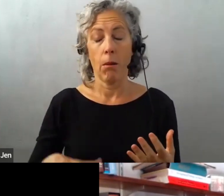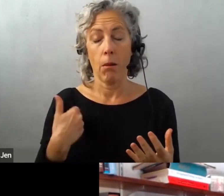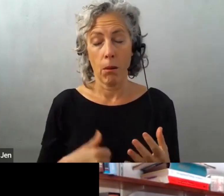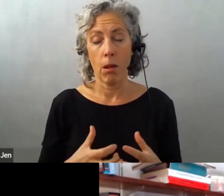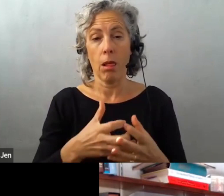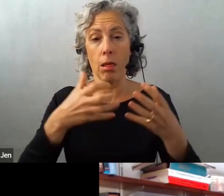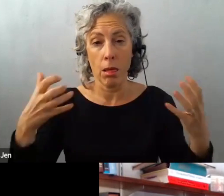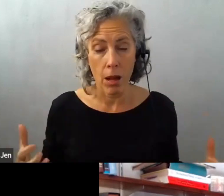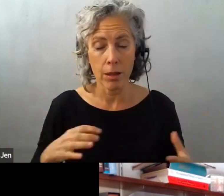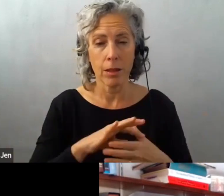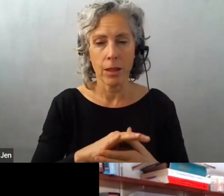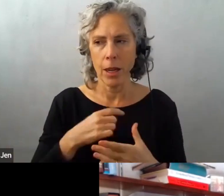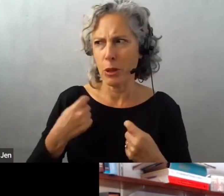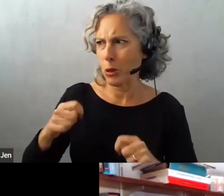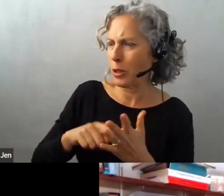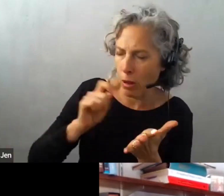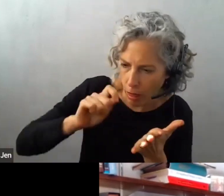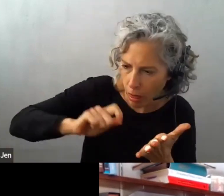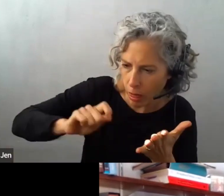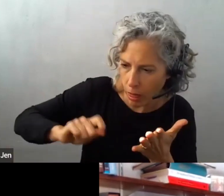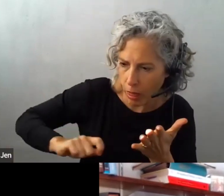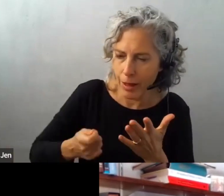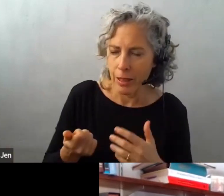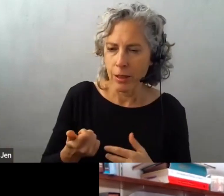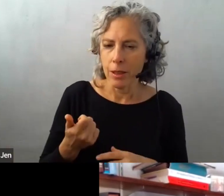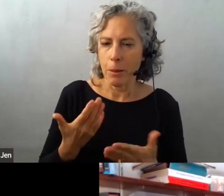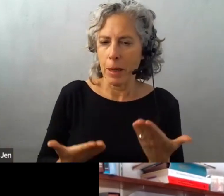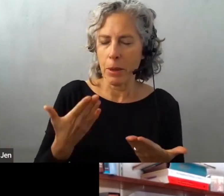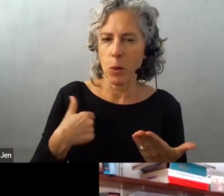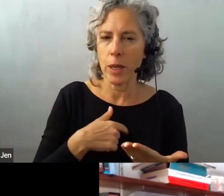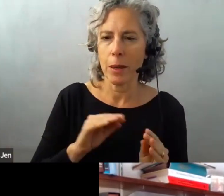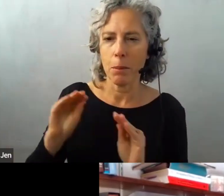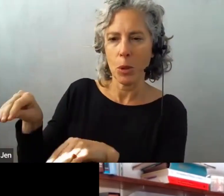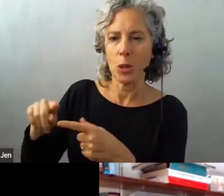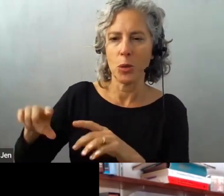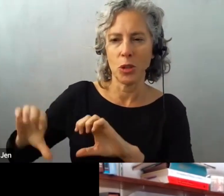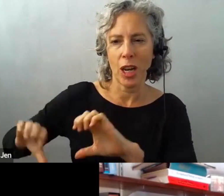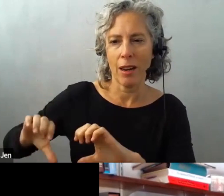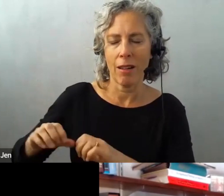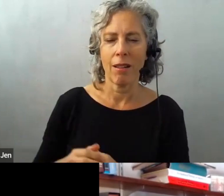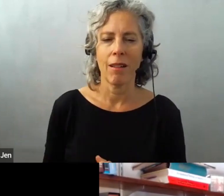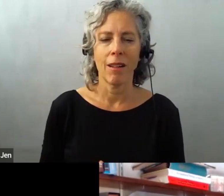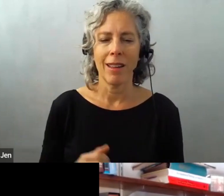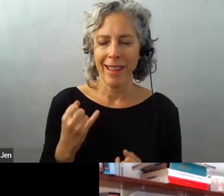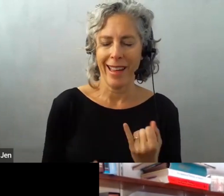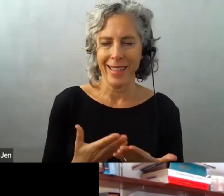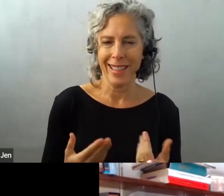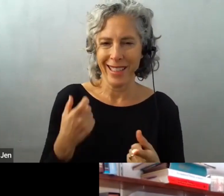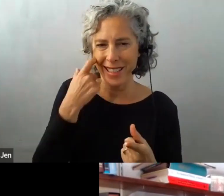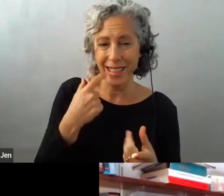content, I was just trying to scribble down a few notes which we might be able to drop into chat too. One of the last things he said was we don't leave